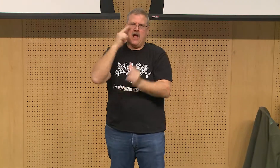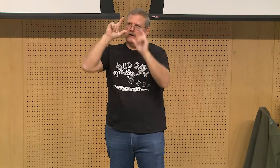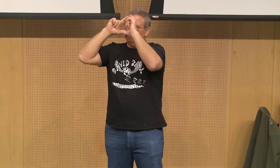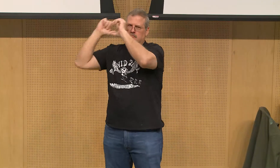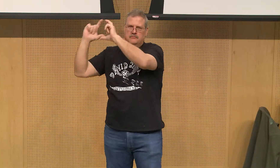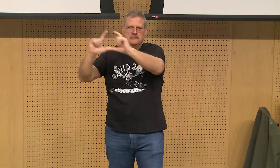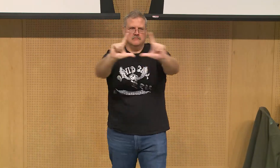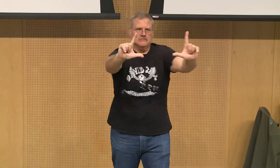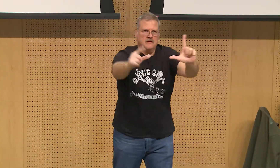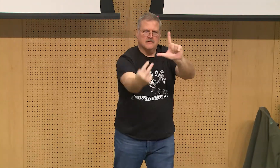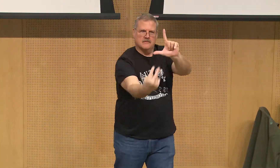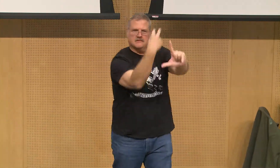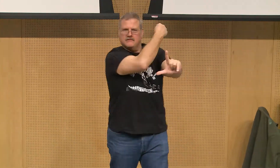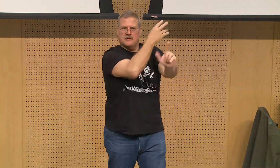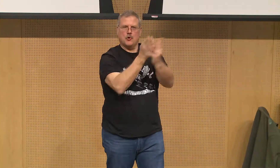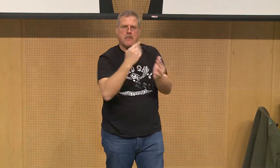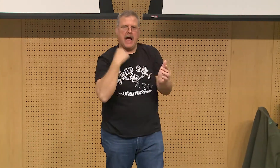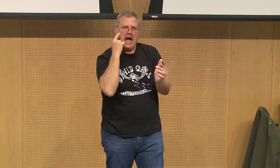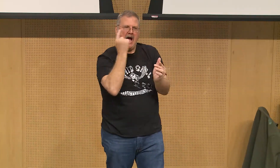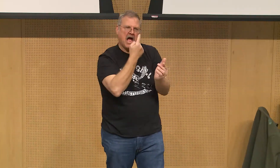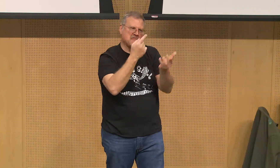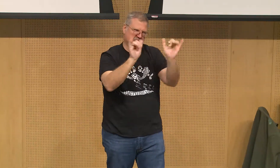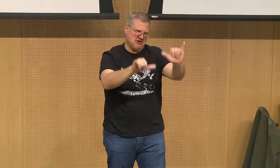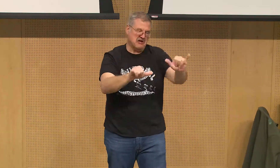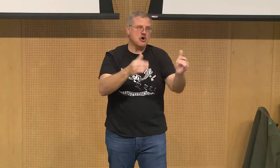so "The World through the Eye OF a De'VIA Artist."